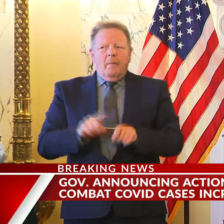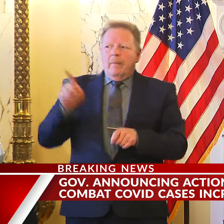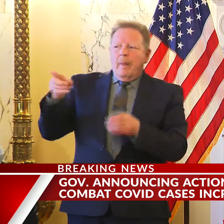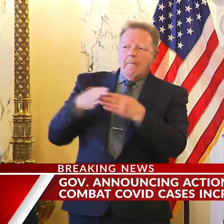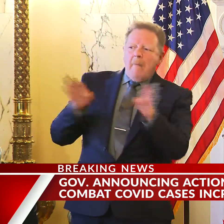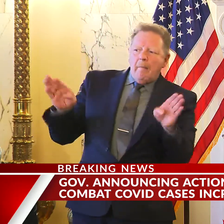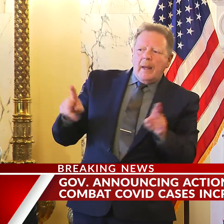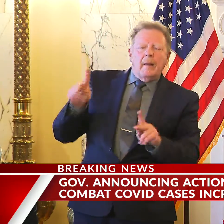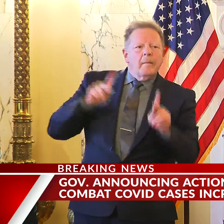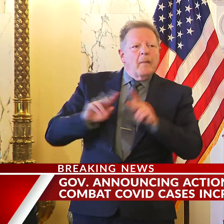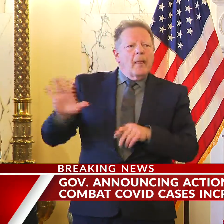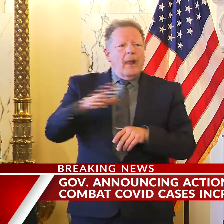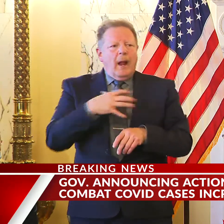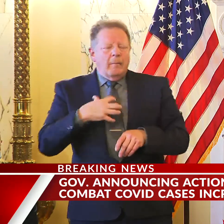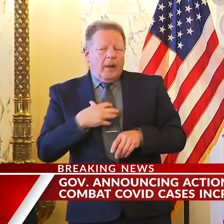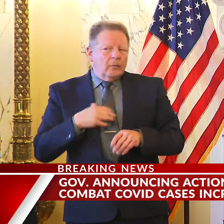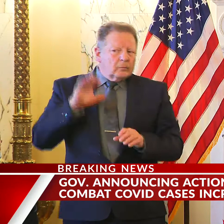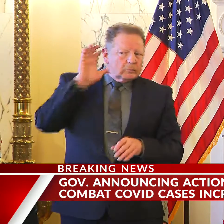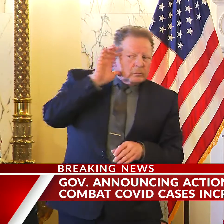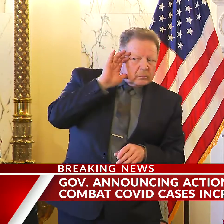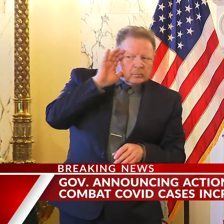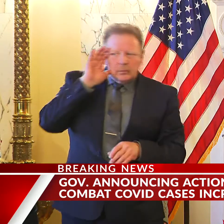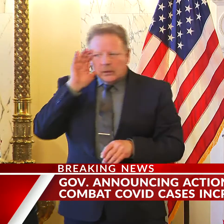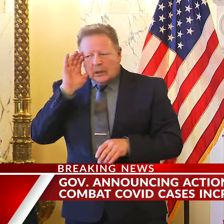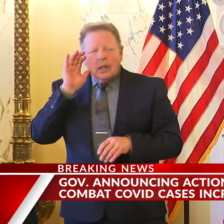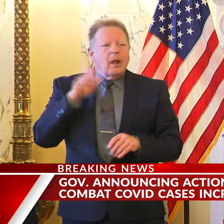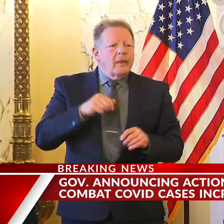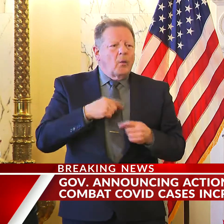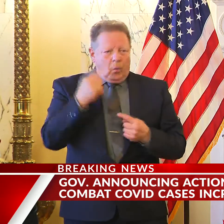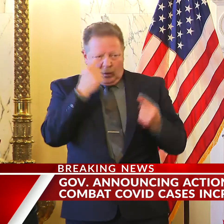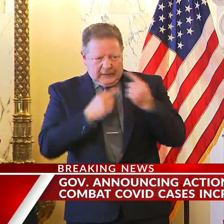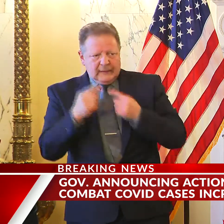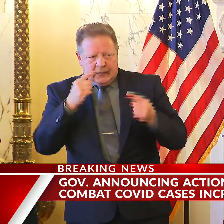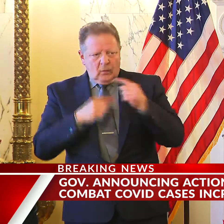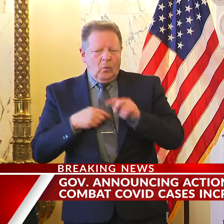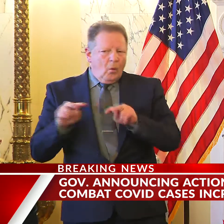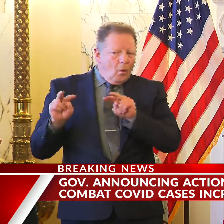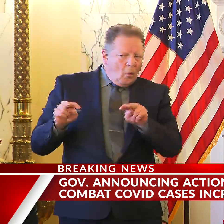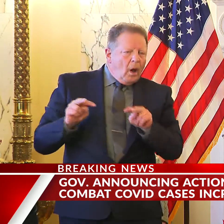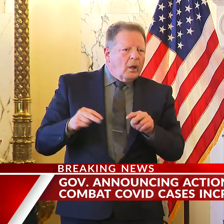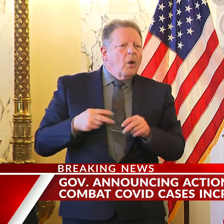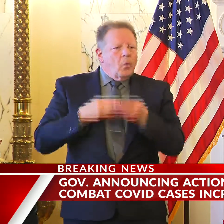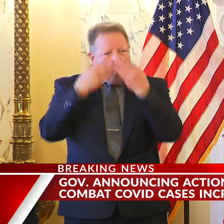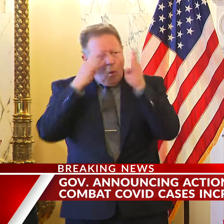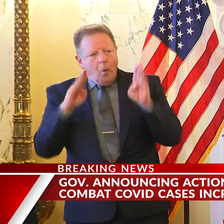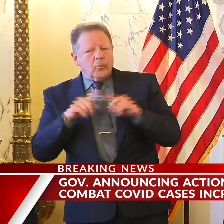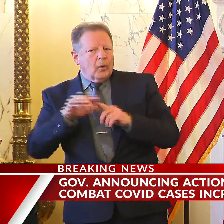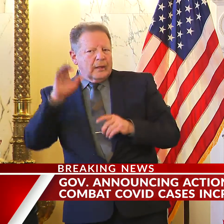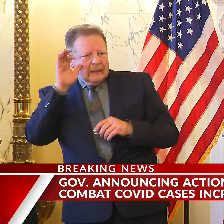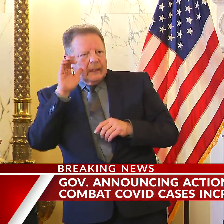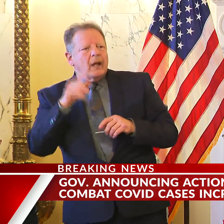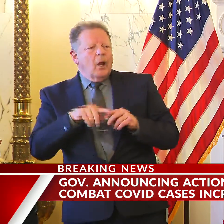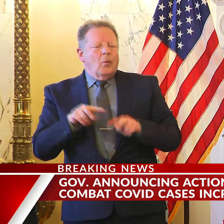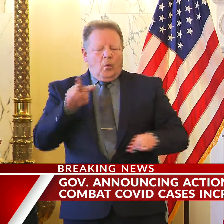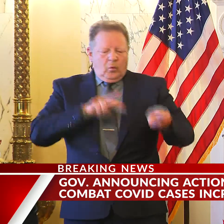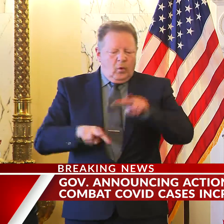THE NEXT SEVERAL WEEKS WE'RE GOING TO BE OBSERVING THE RESPONSE FROM THE FROM THE PUBLIC IN THE PEOPLE IN THE